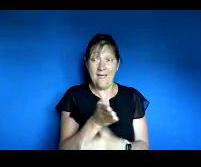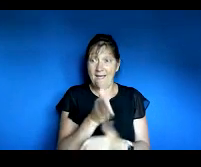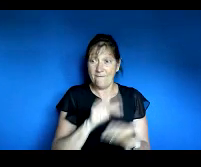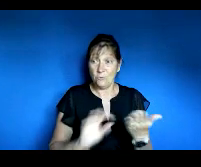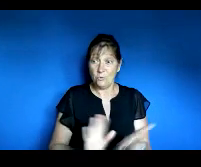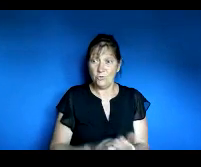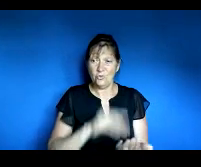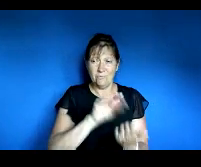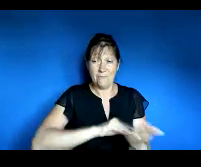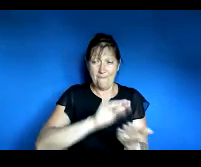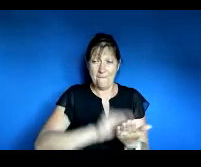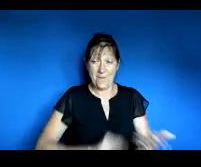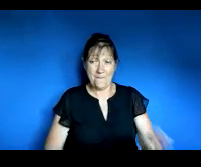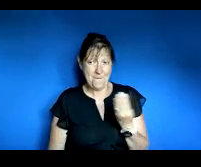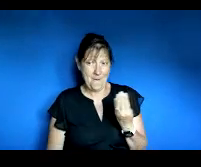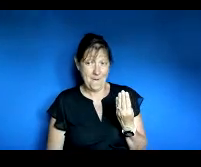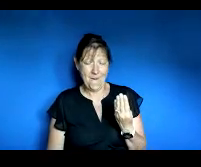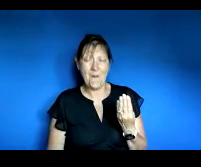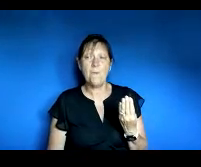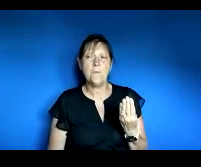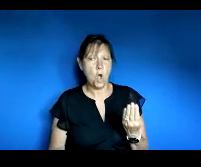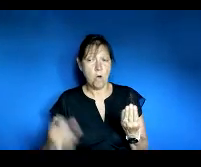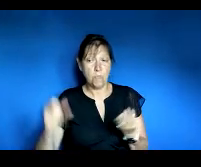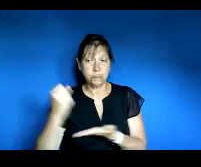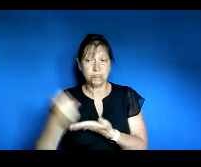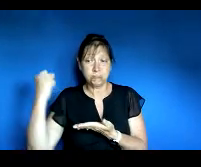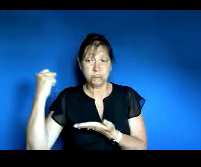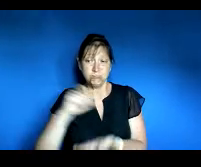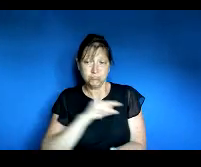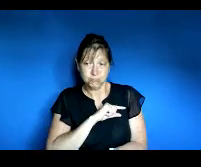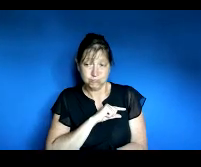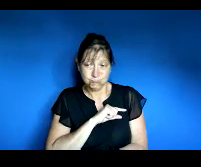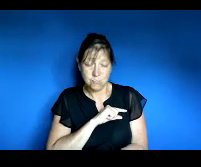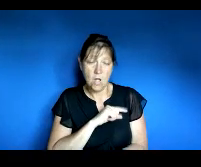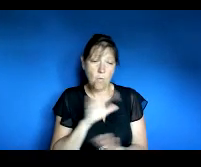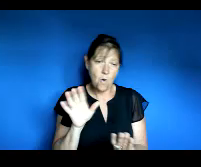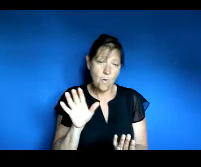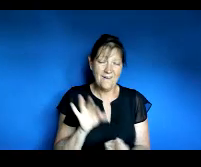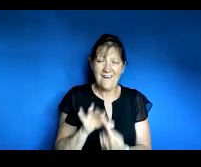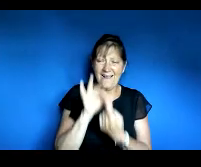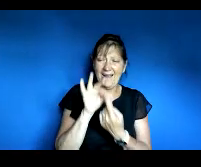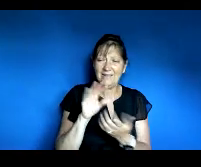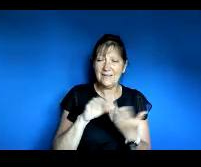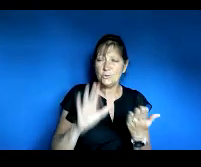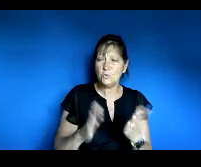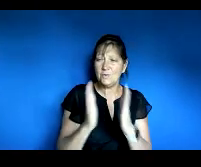and gets established for eligibility, unless they are requesting other accommodations,